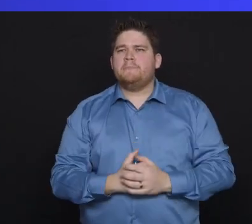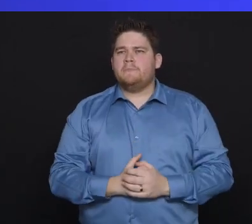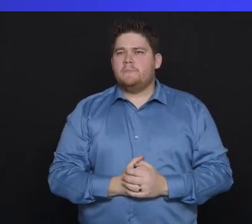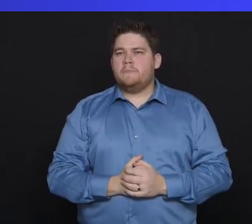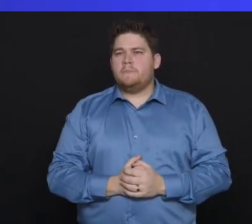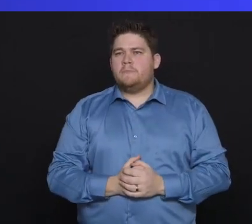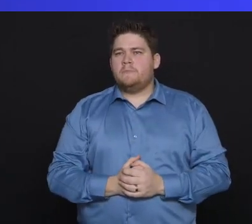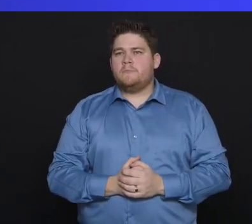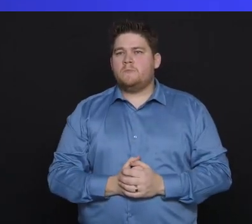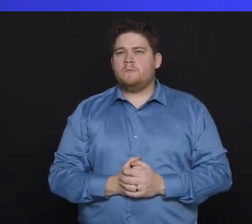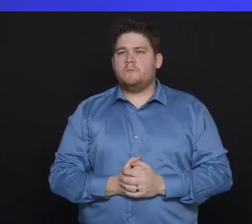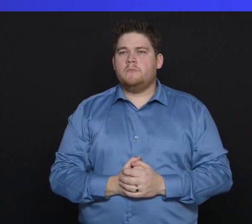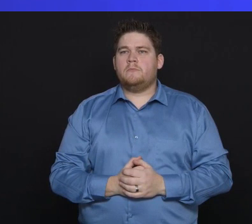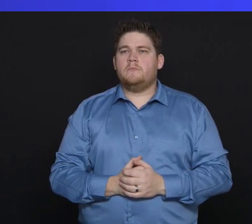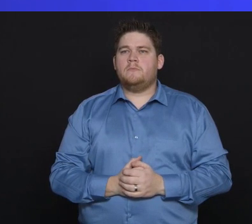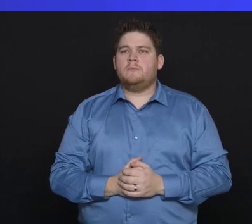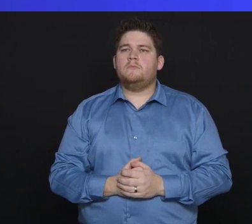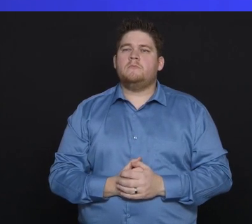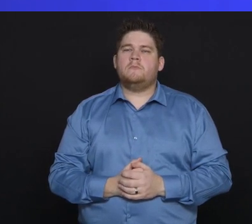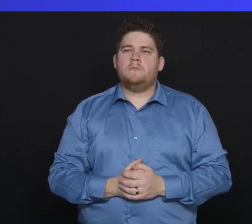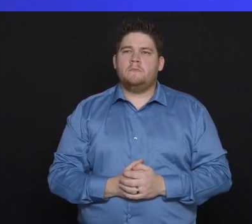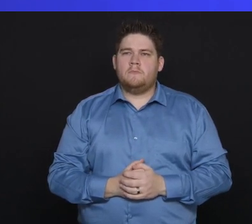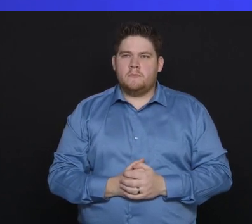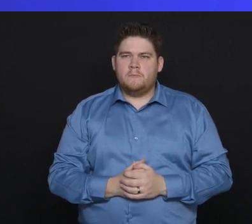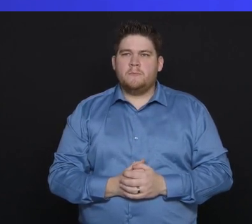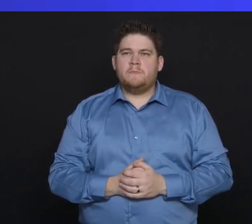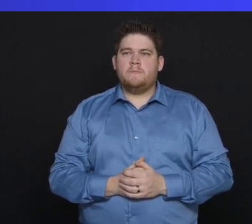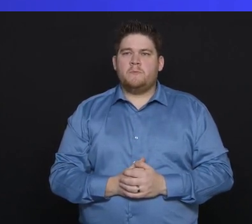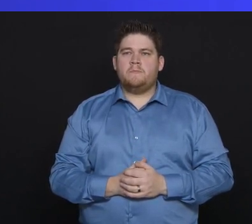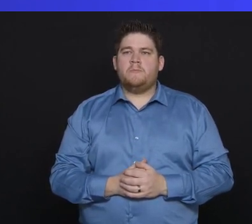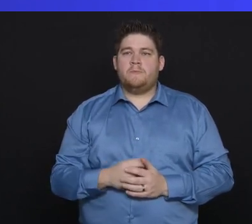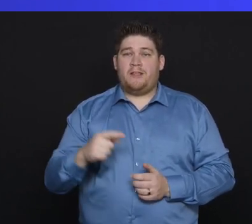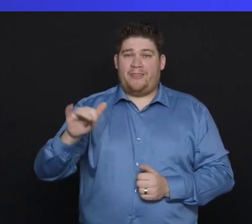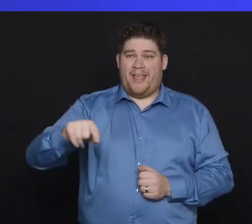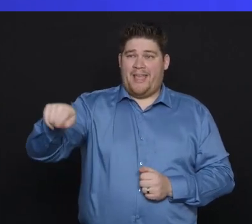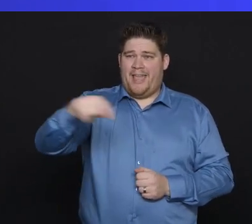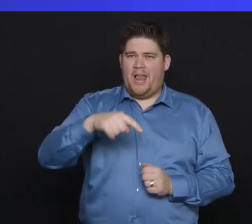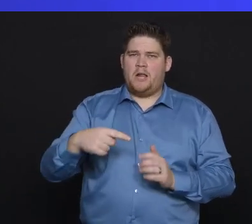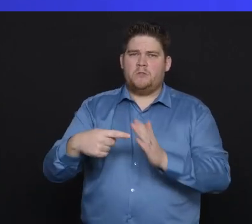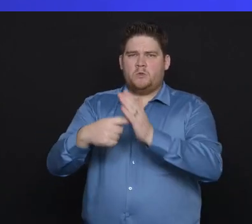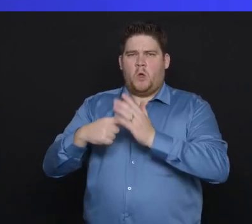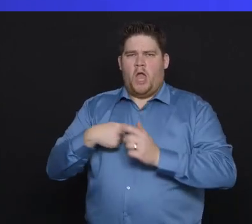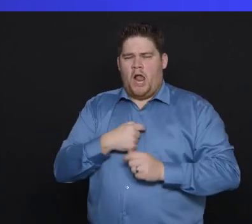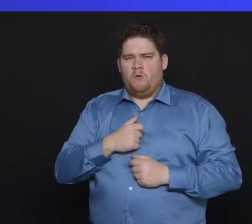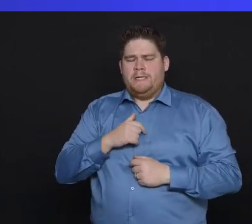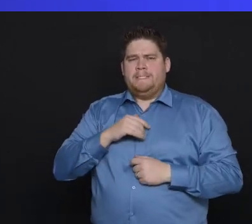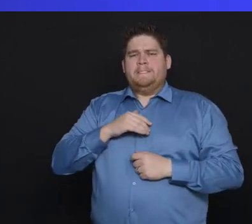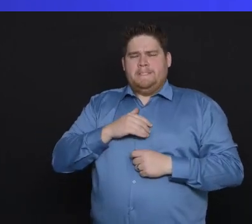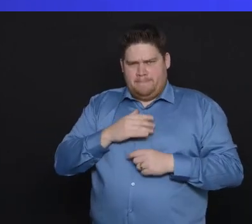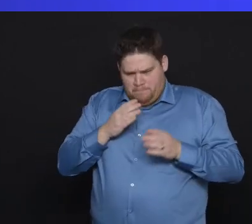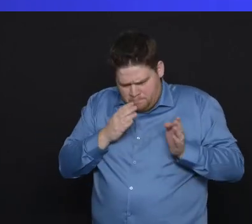determined to prepare for the worst, even as we work and everyone works their guts out